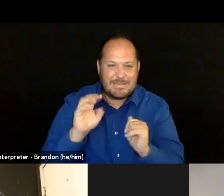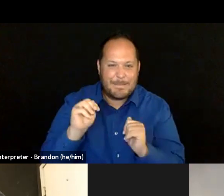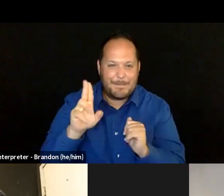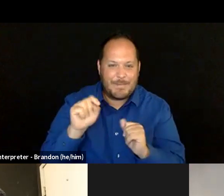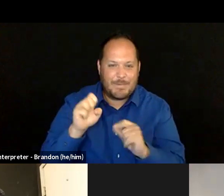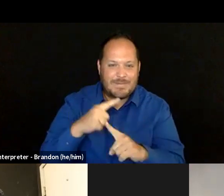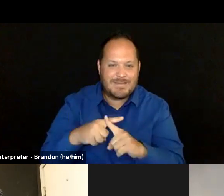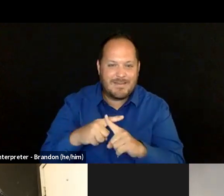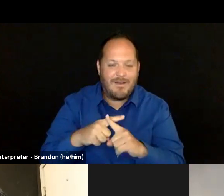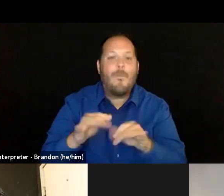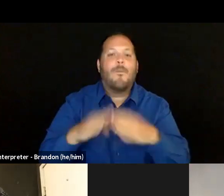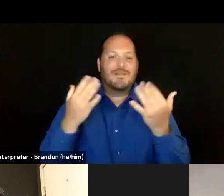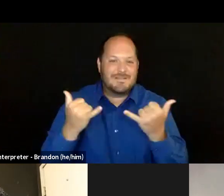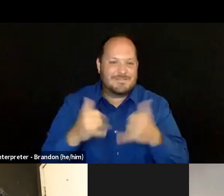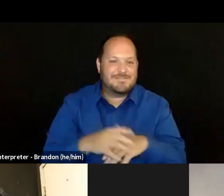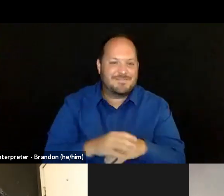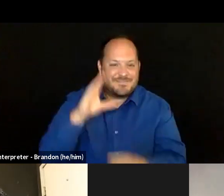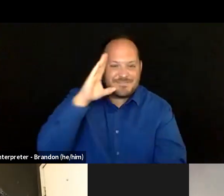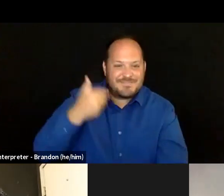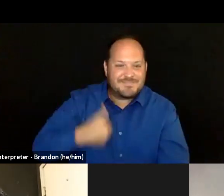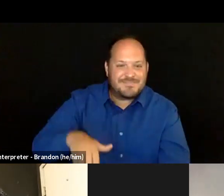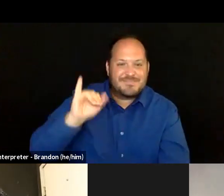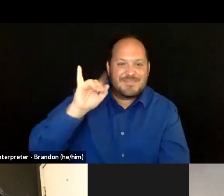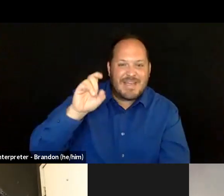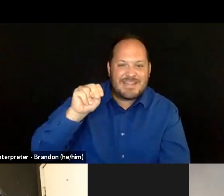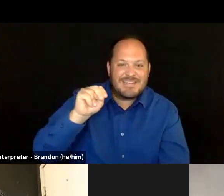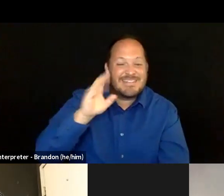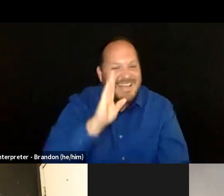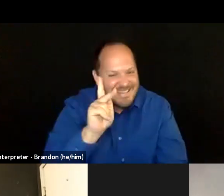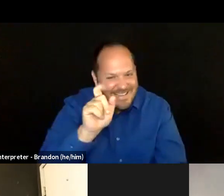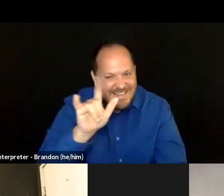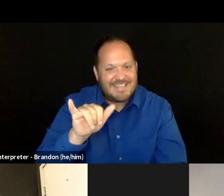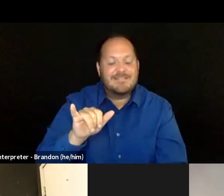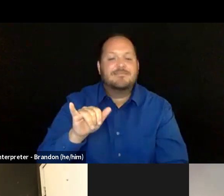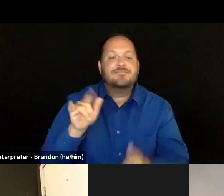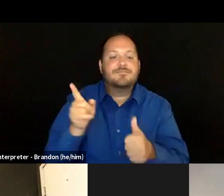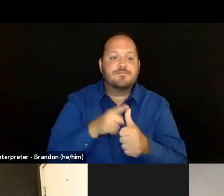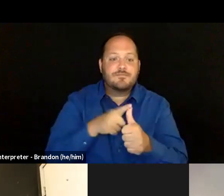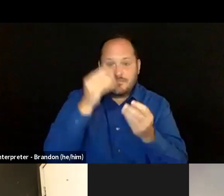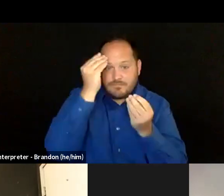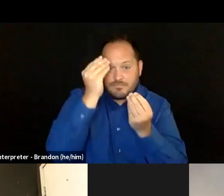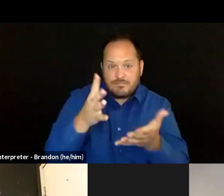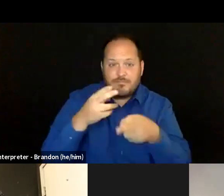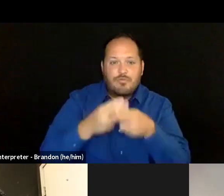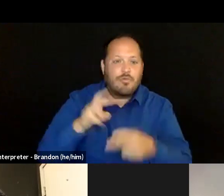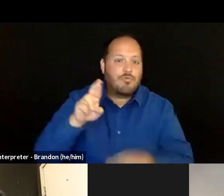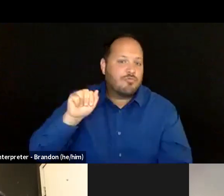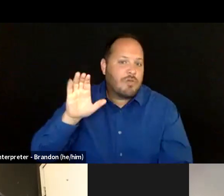so thanks for being here, Iden. Next, Moof Mayeda, will you introduce yourself?